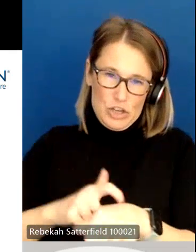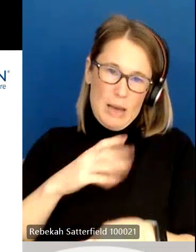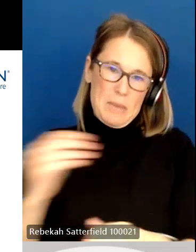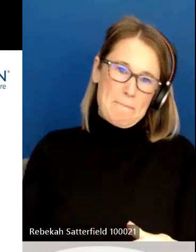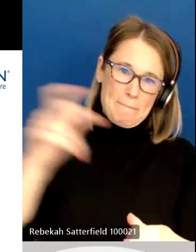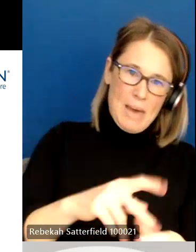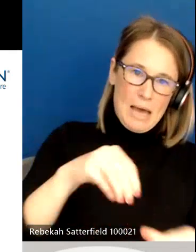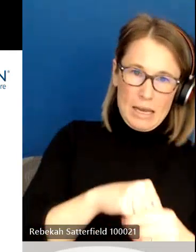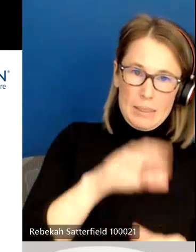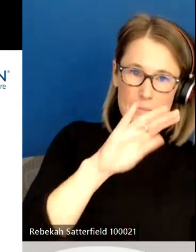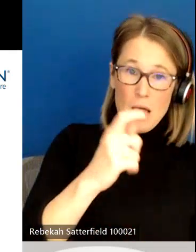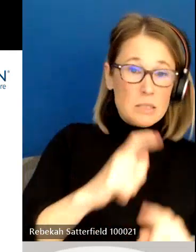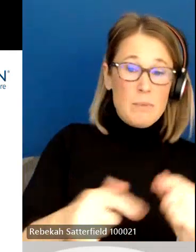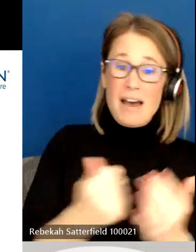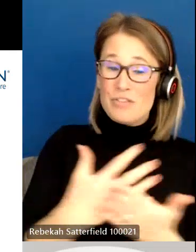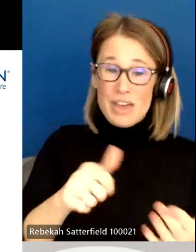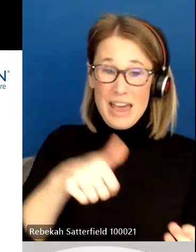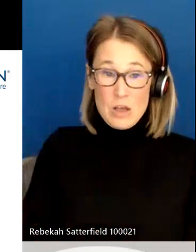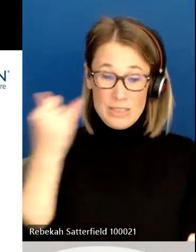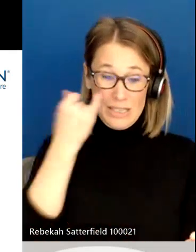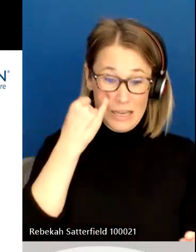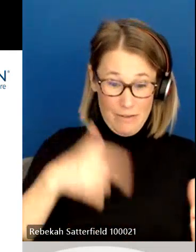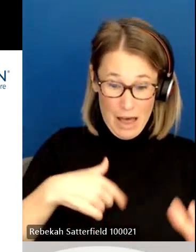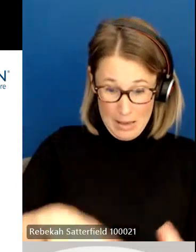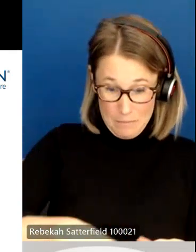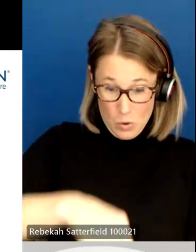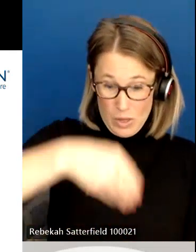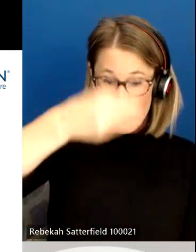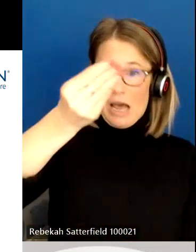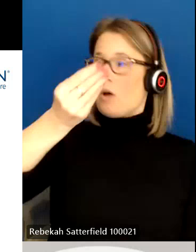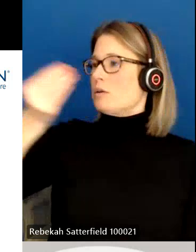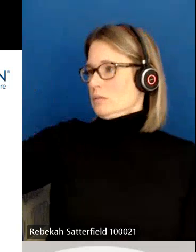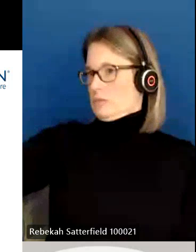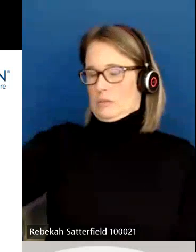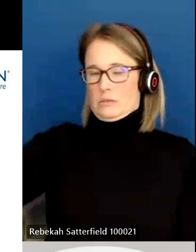everything else in that toolbox I bought literally at the General Store the dollar store for a dollar